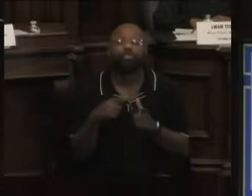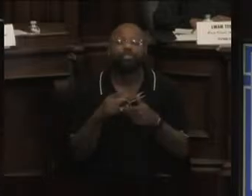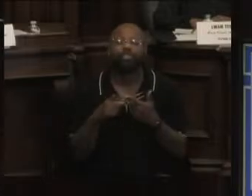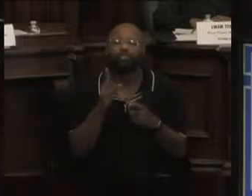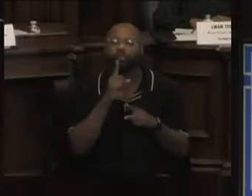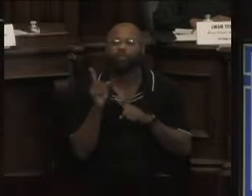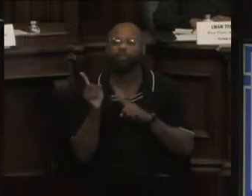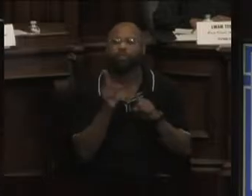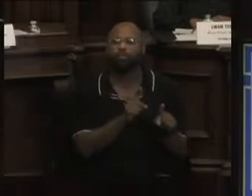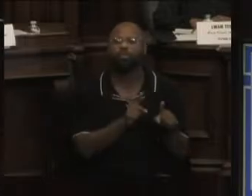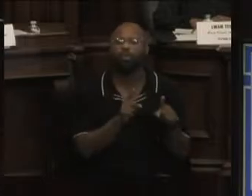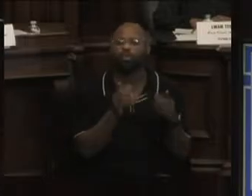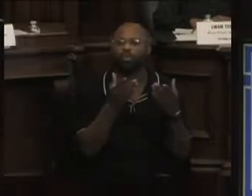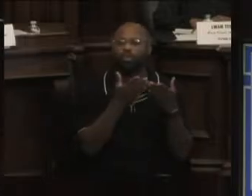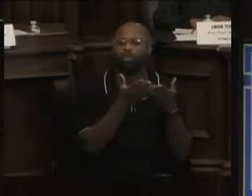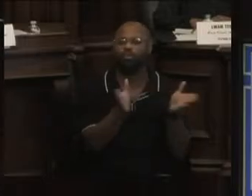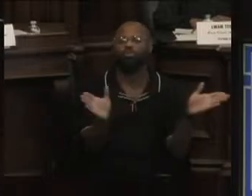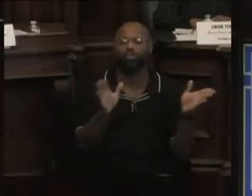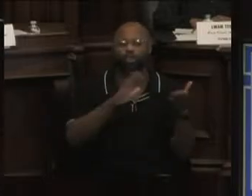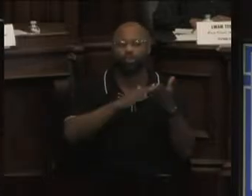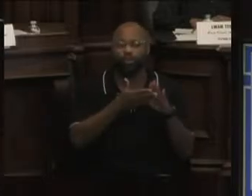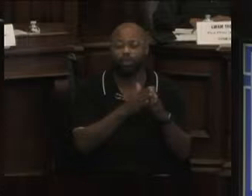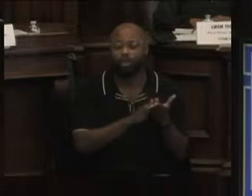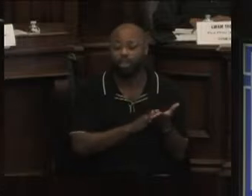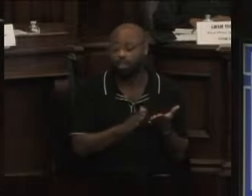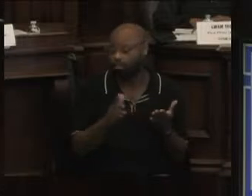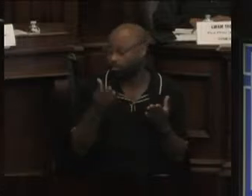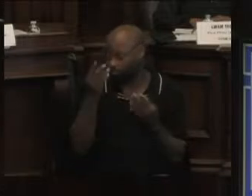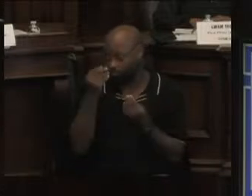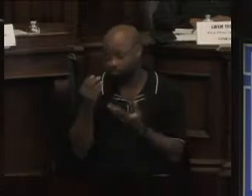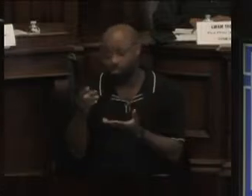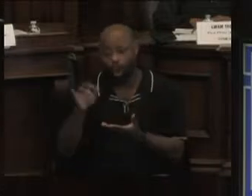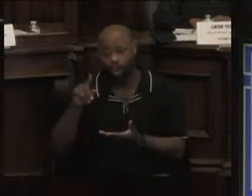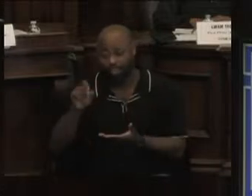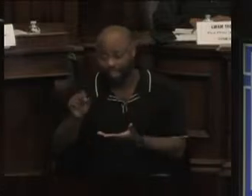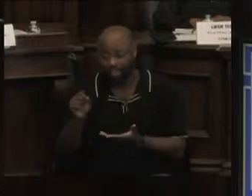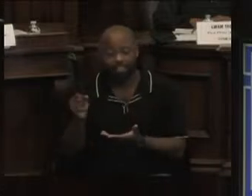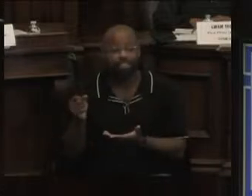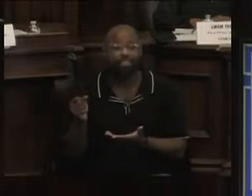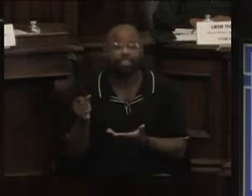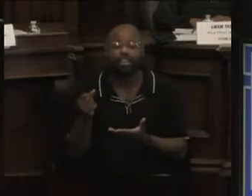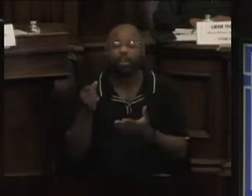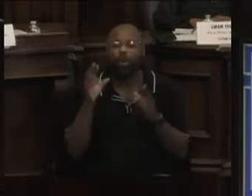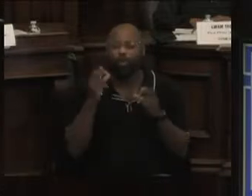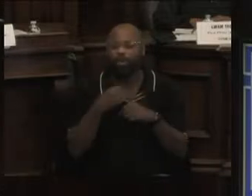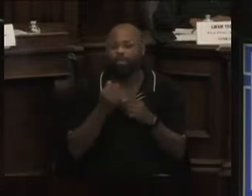conversations with people as they're going back and forth, and then we can report back to